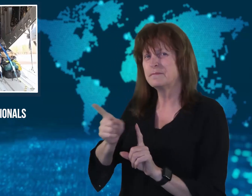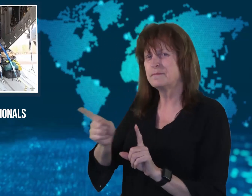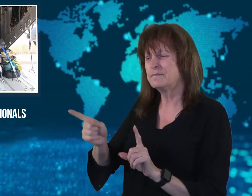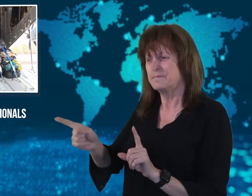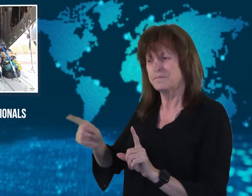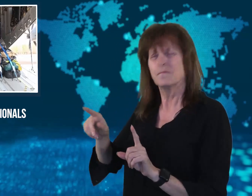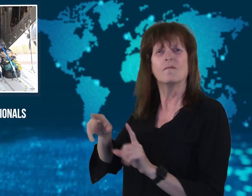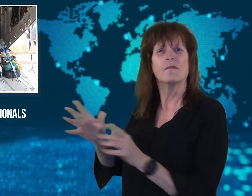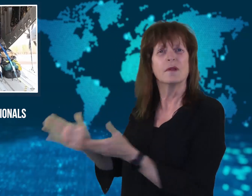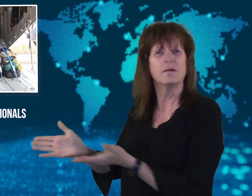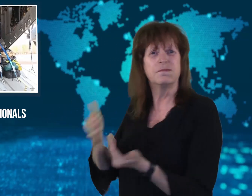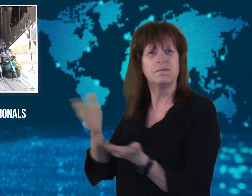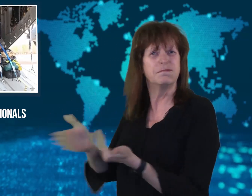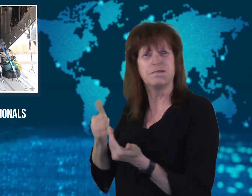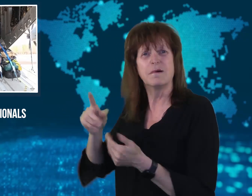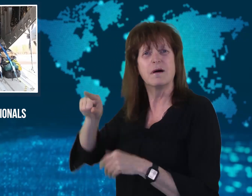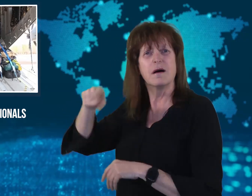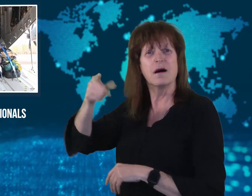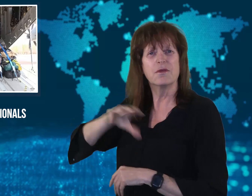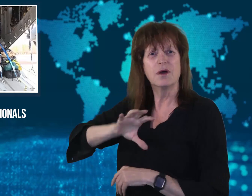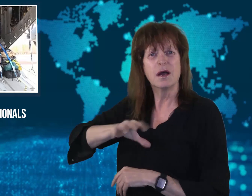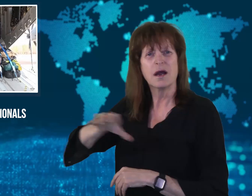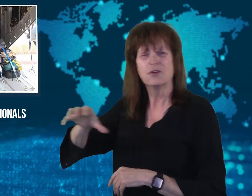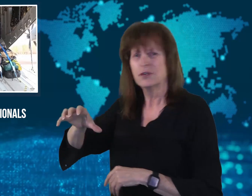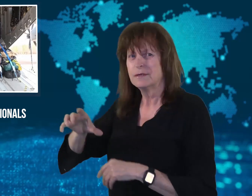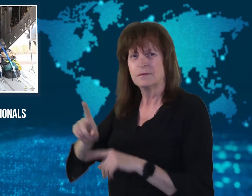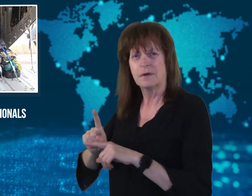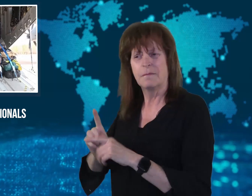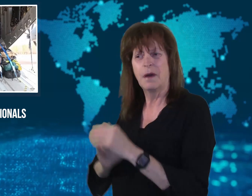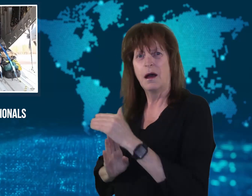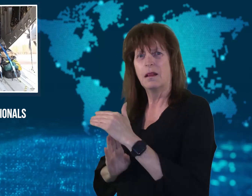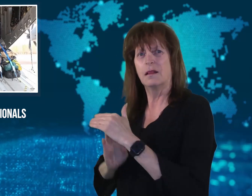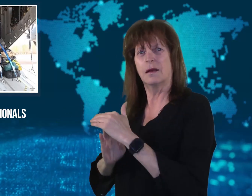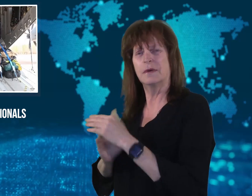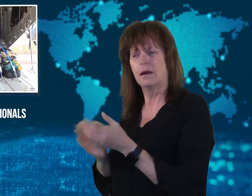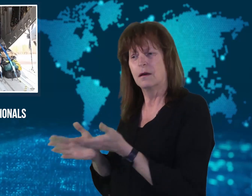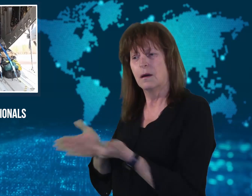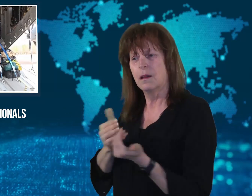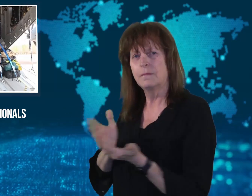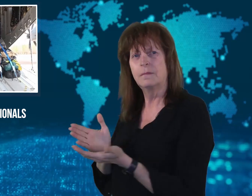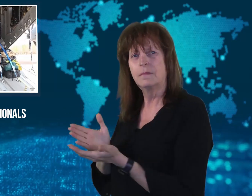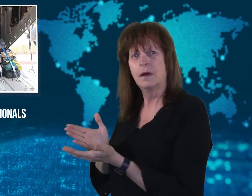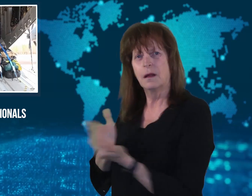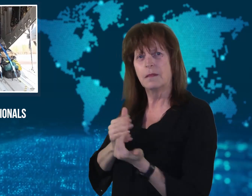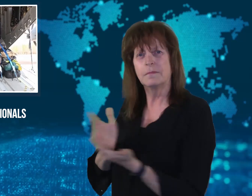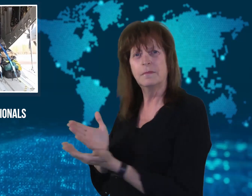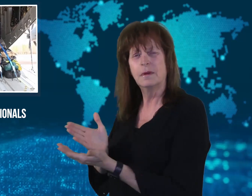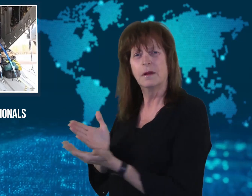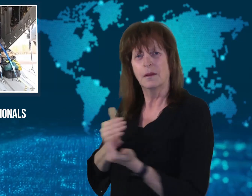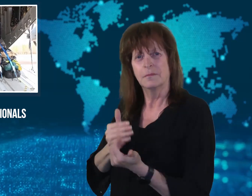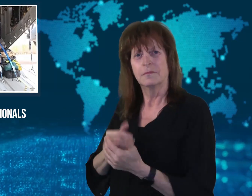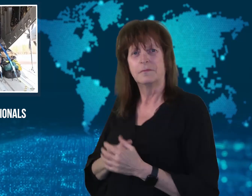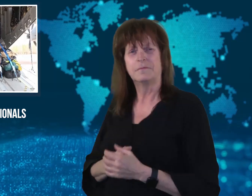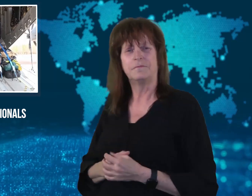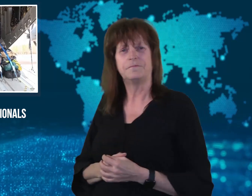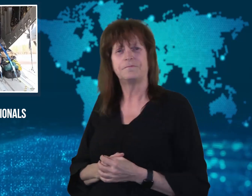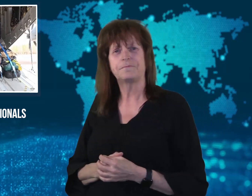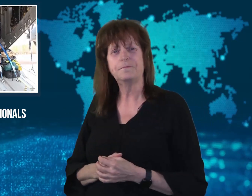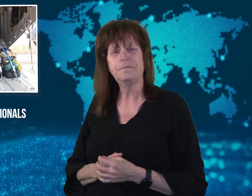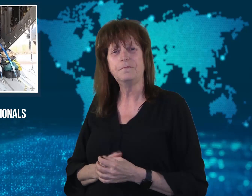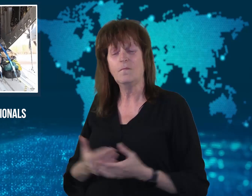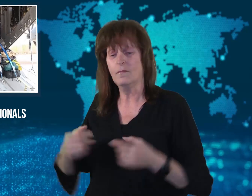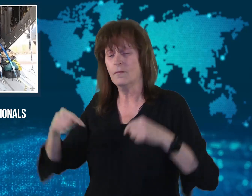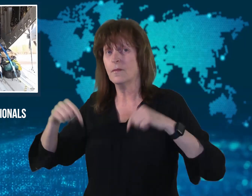evacuation of other nationals has been limited.